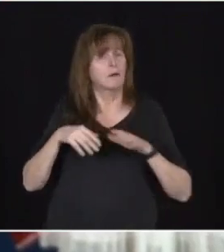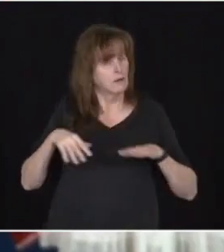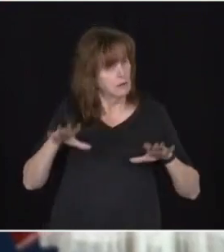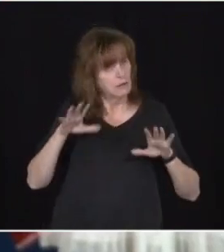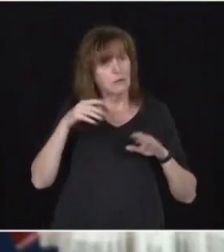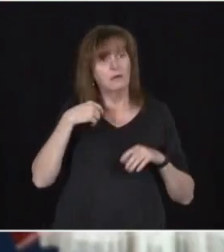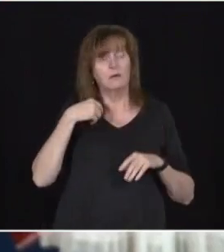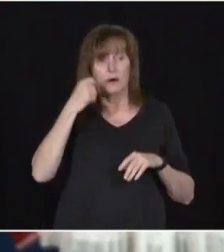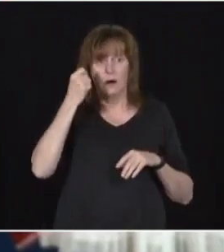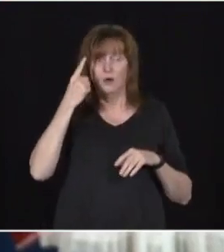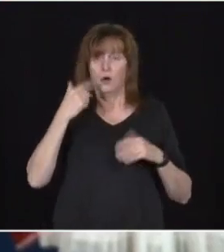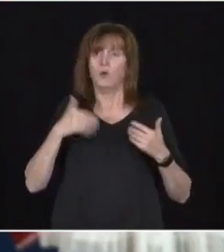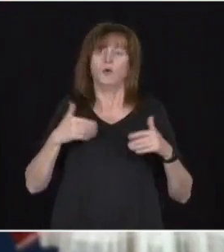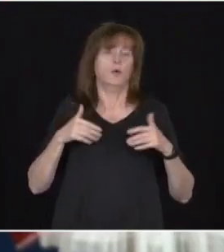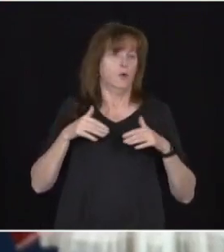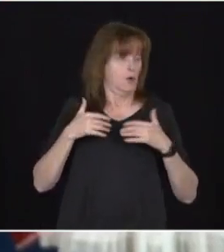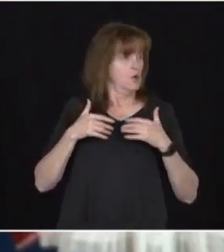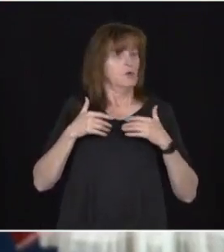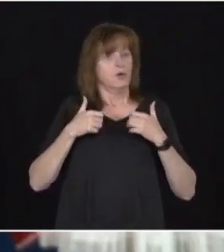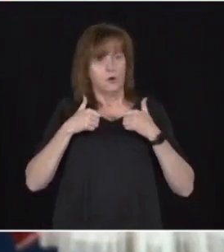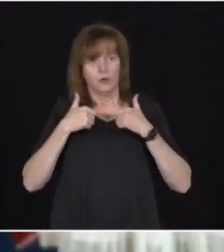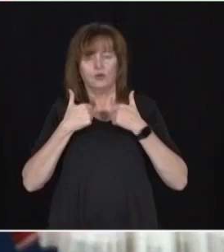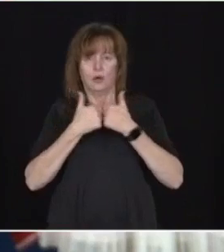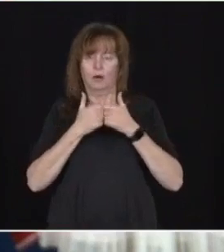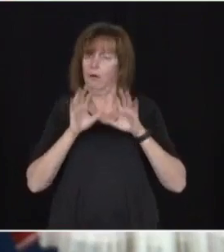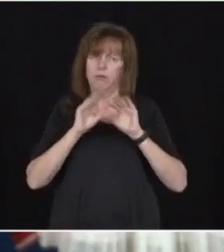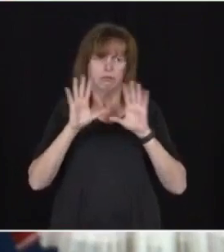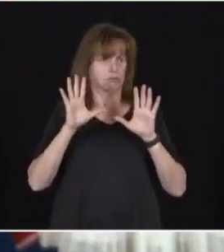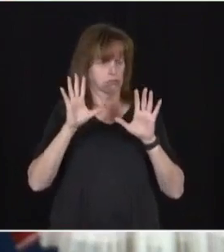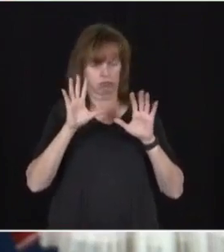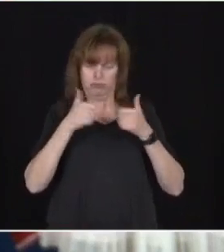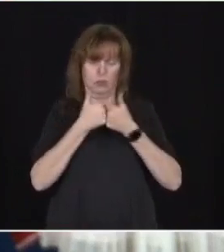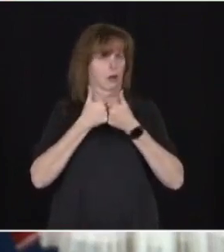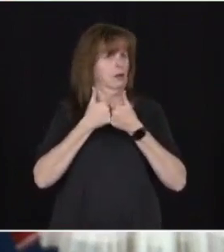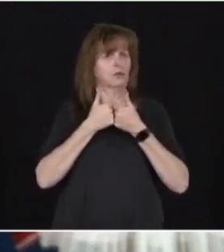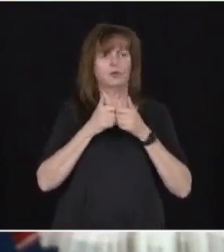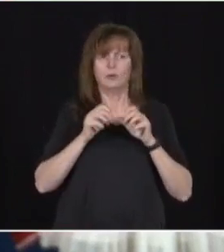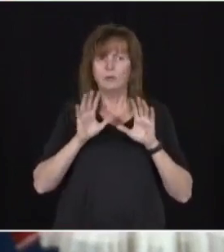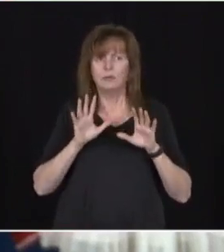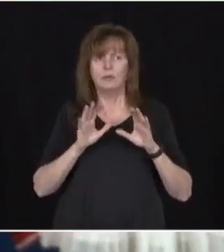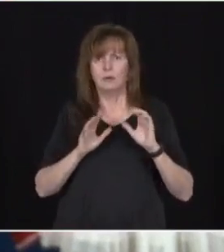challenges imposed on the workforce because of the health reality